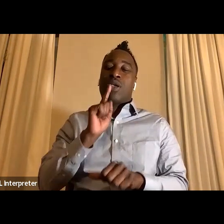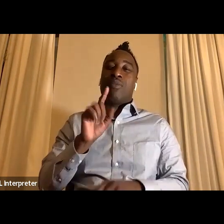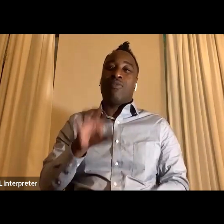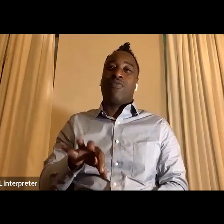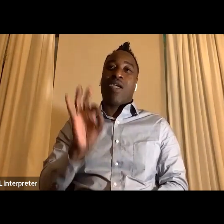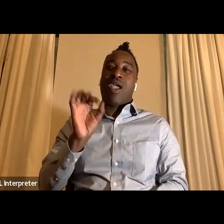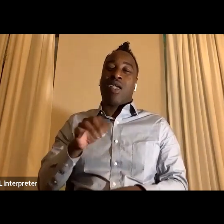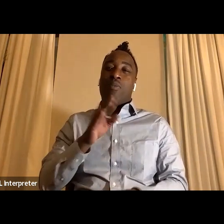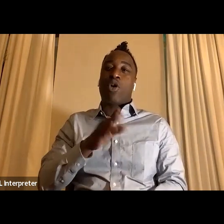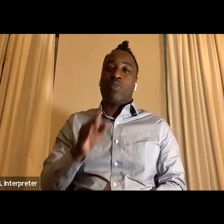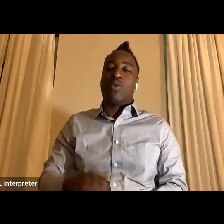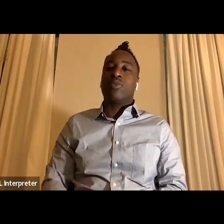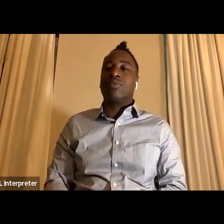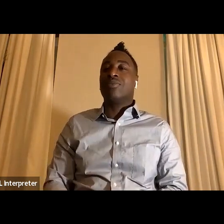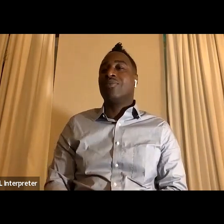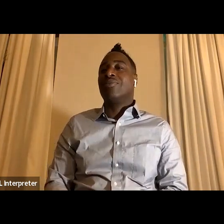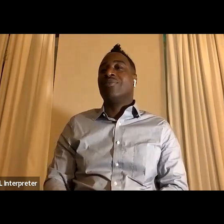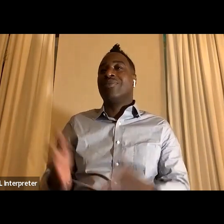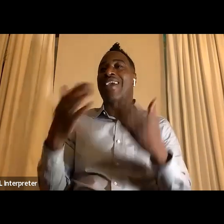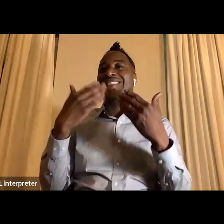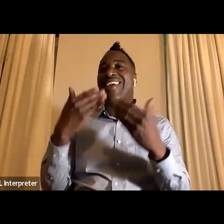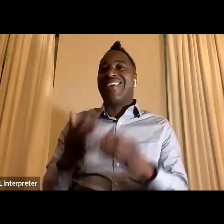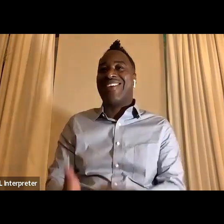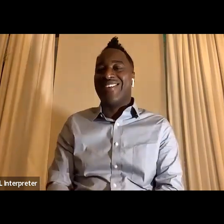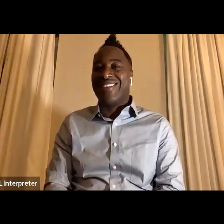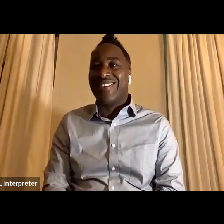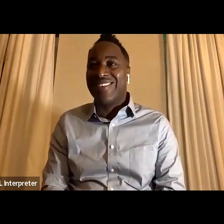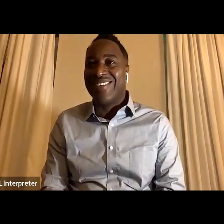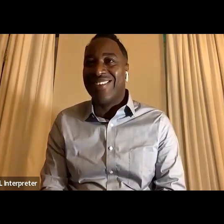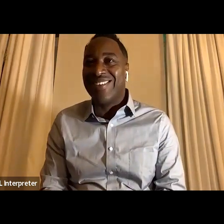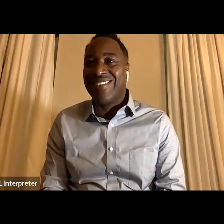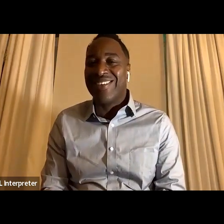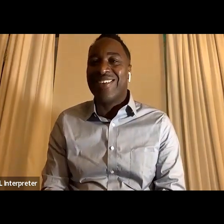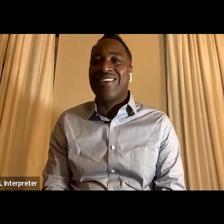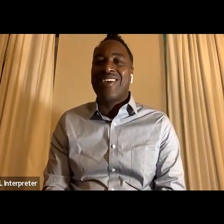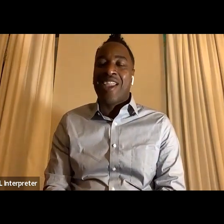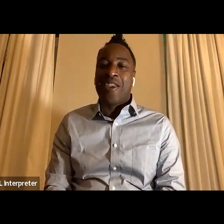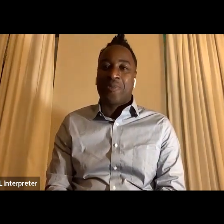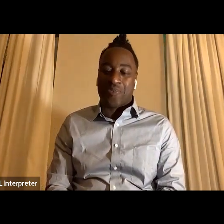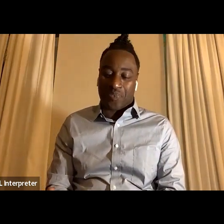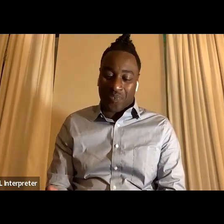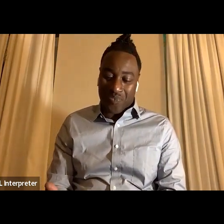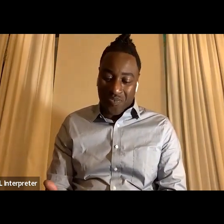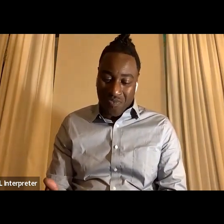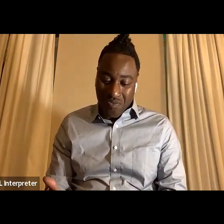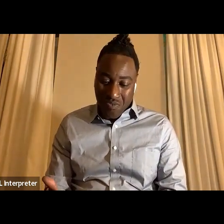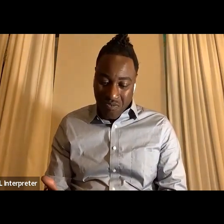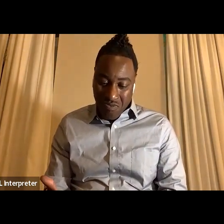Thank you. And then can I ask because of course.